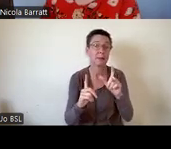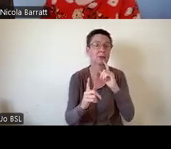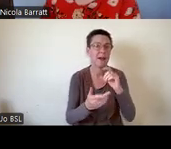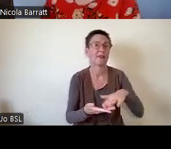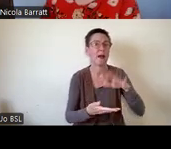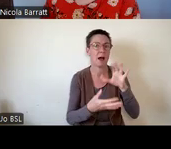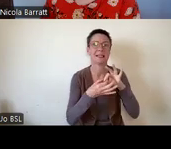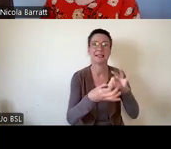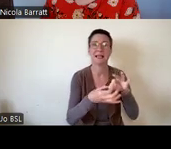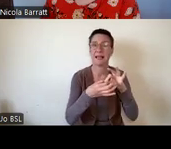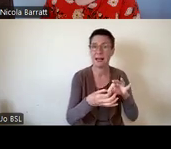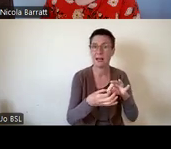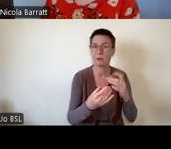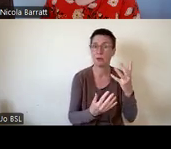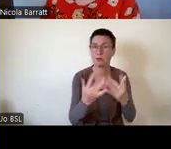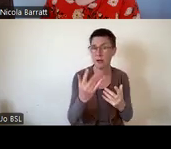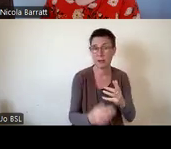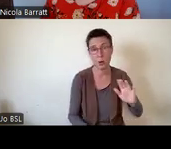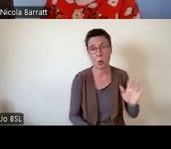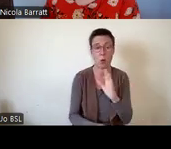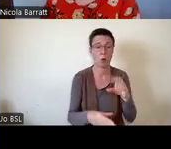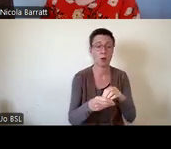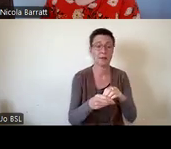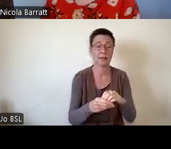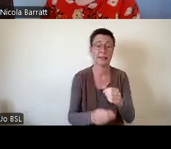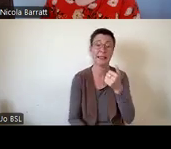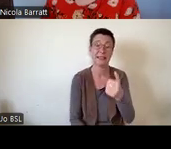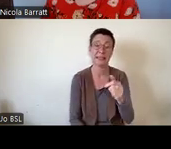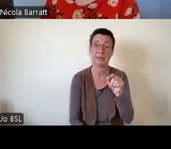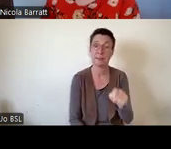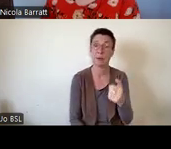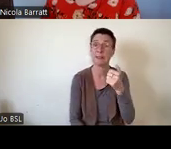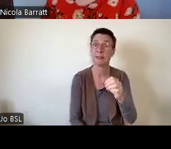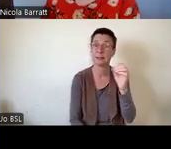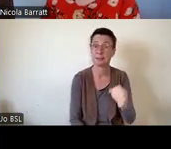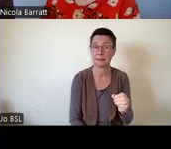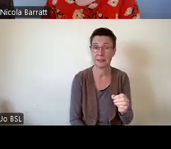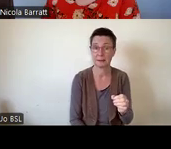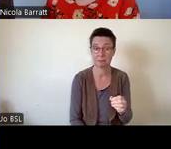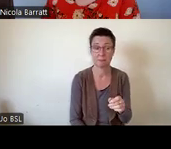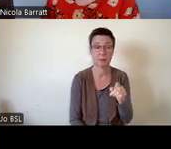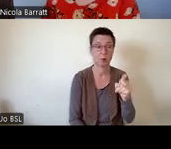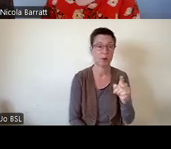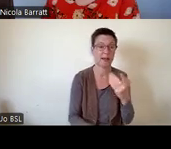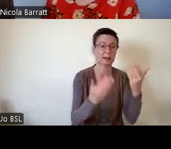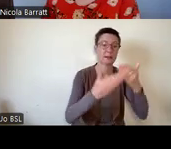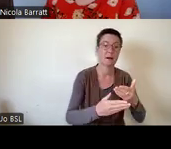in all of the content on LinkedIn of 6.6%. You can see them in this darker purple on the left-hand side.